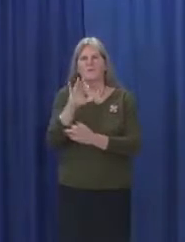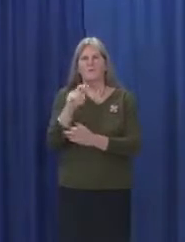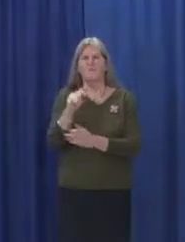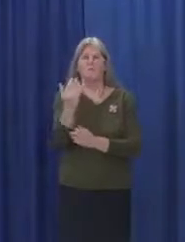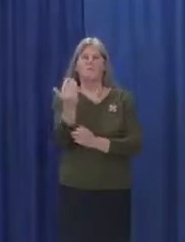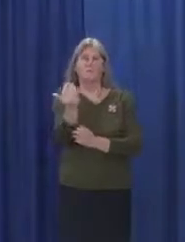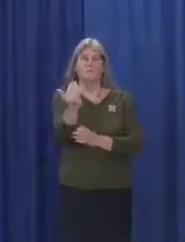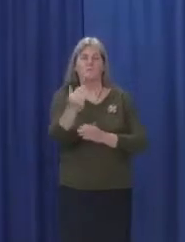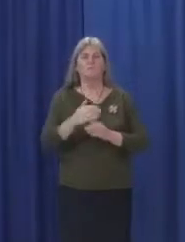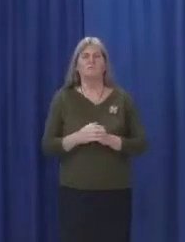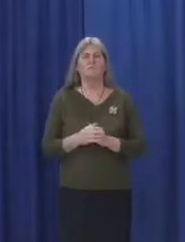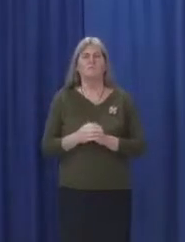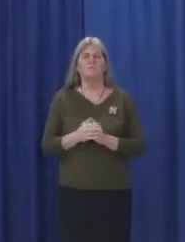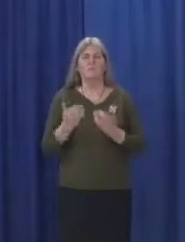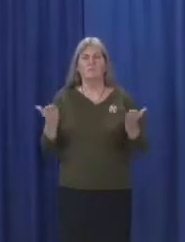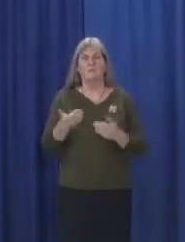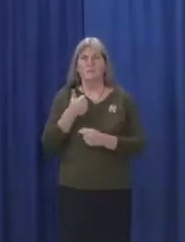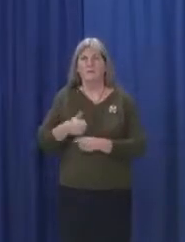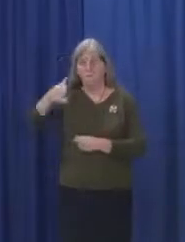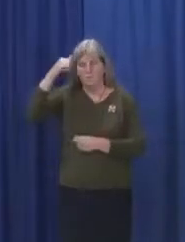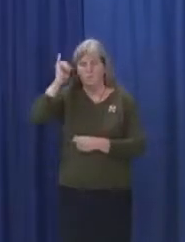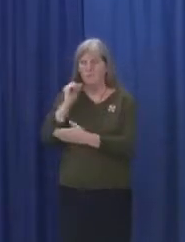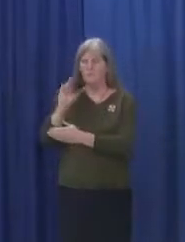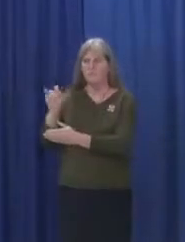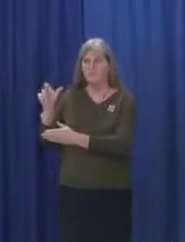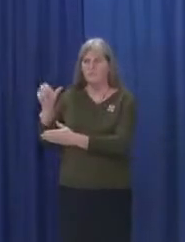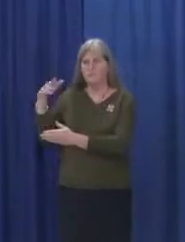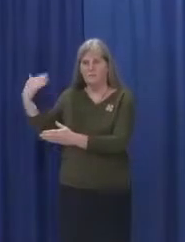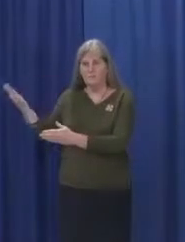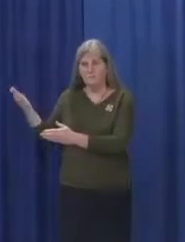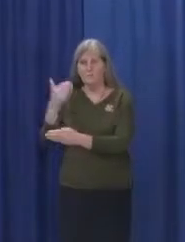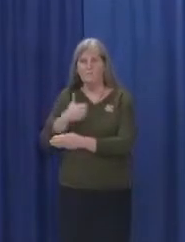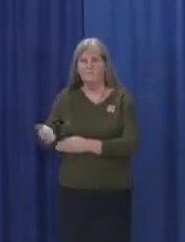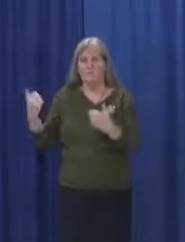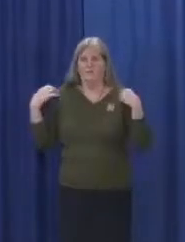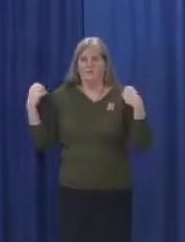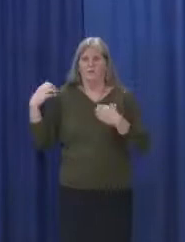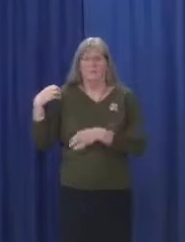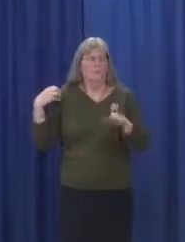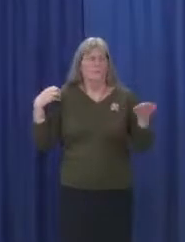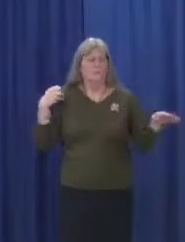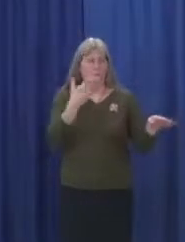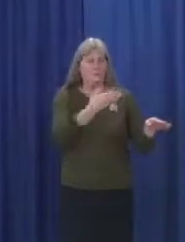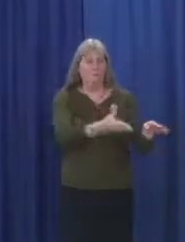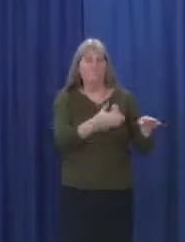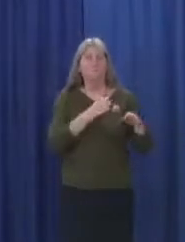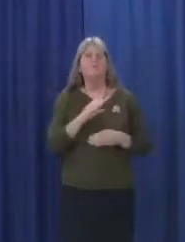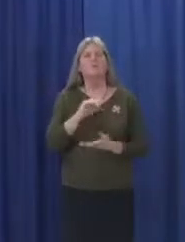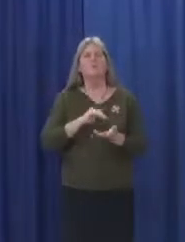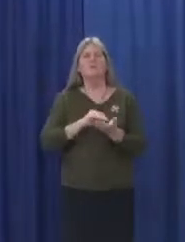October 15th. We are joined by the honourable Sandy Silver and the acting Medical Officer of Health Doctor